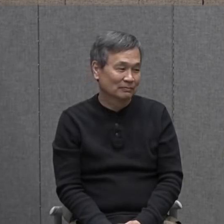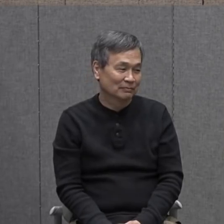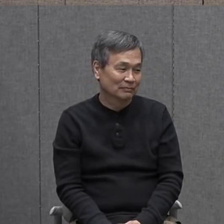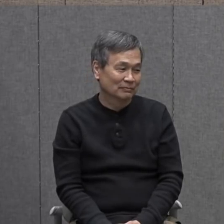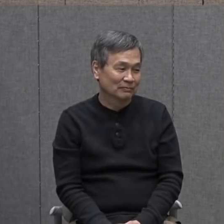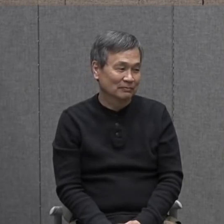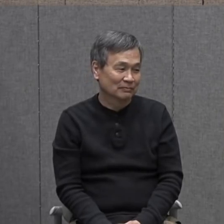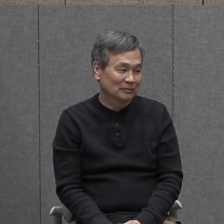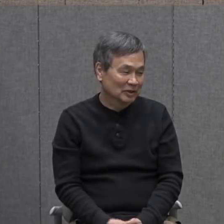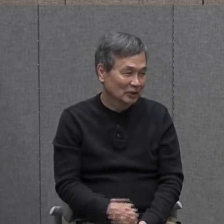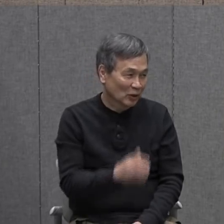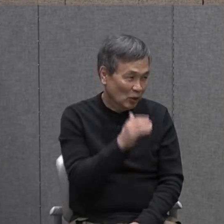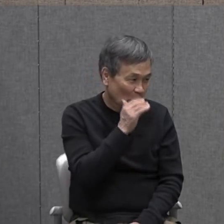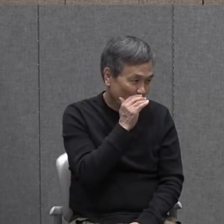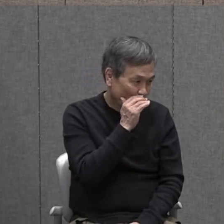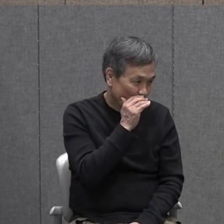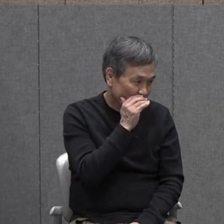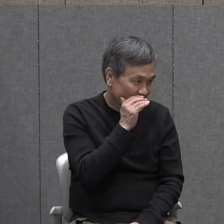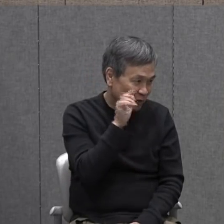Two minutes to find your objects.